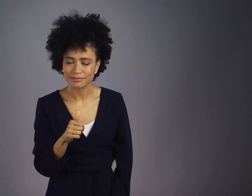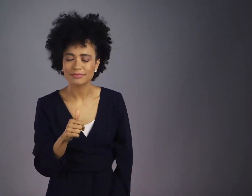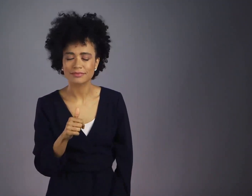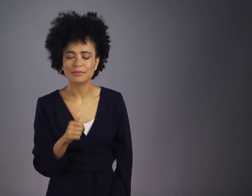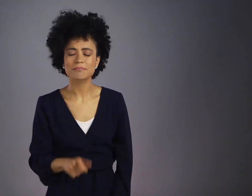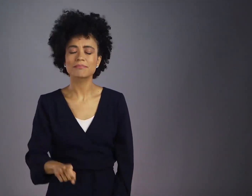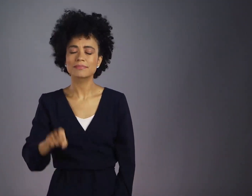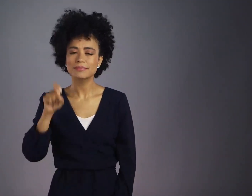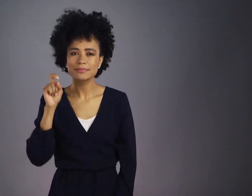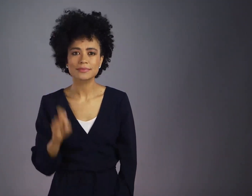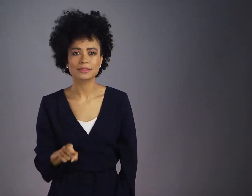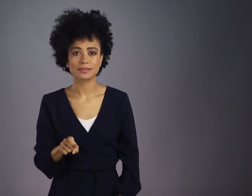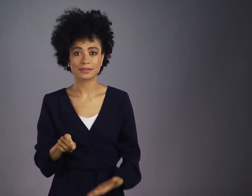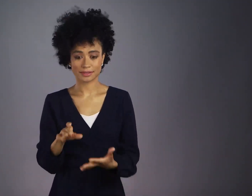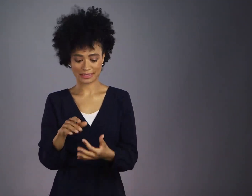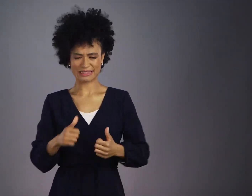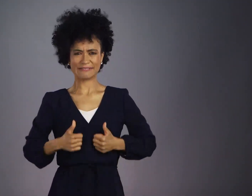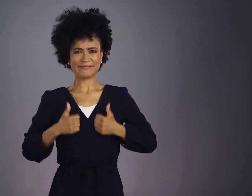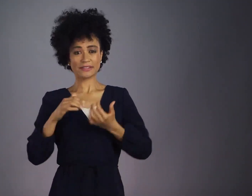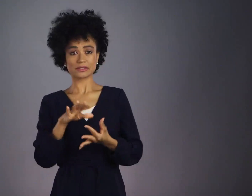We have to live it.